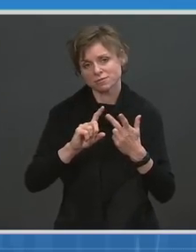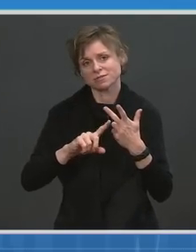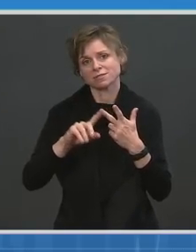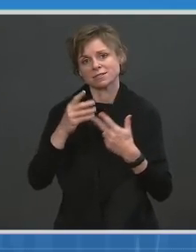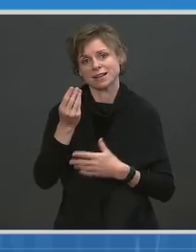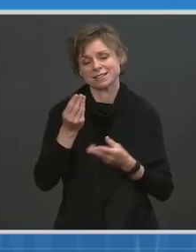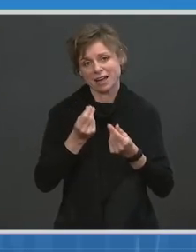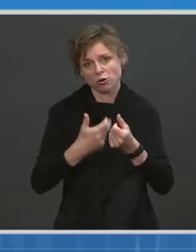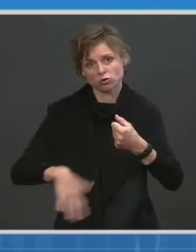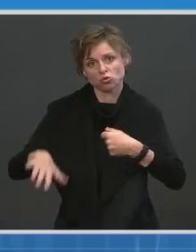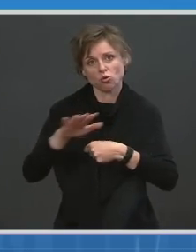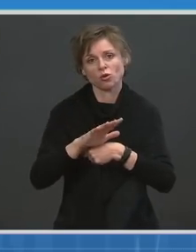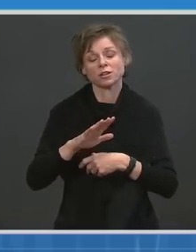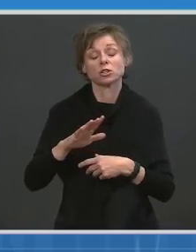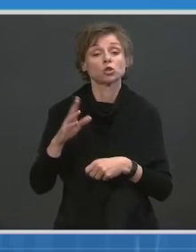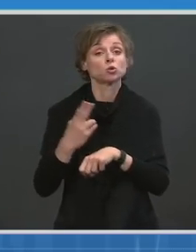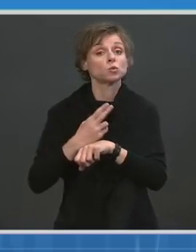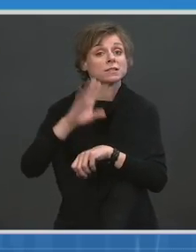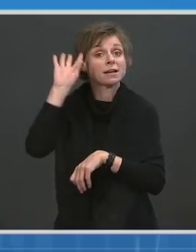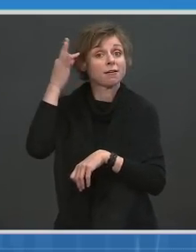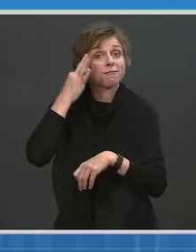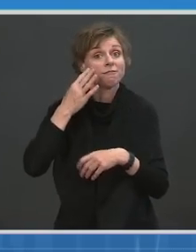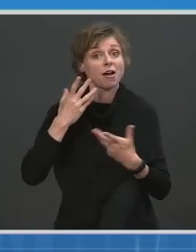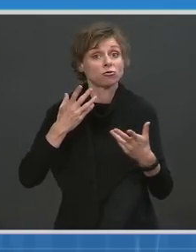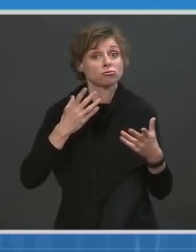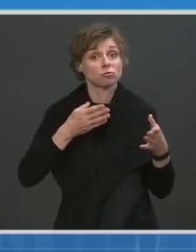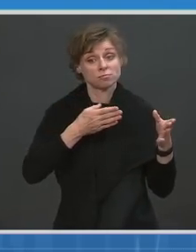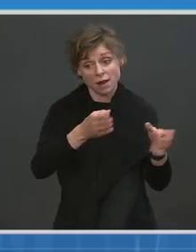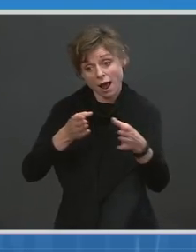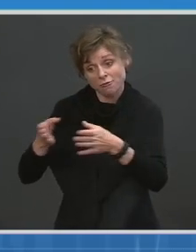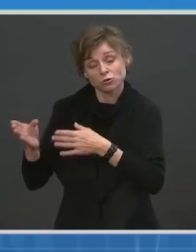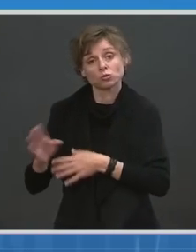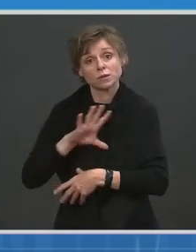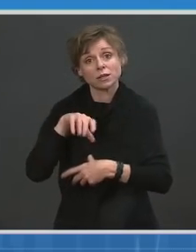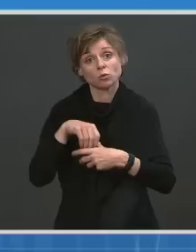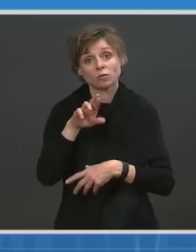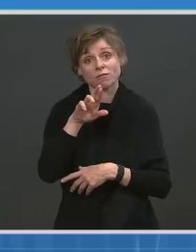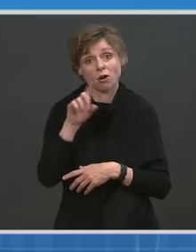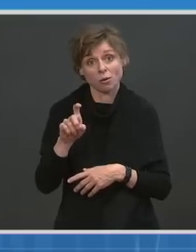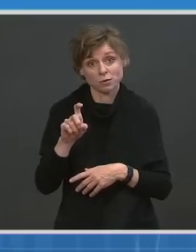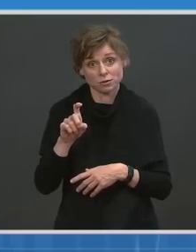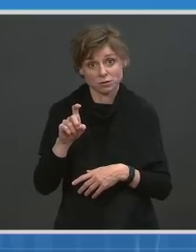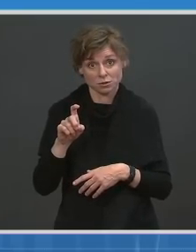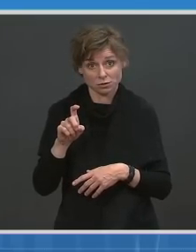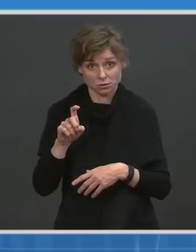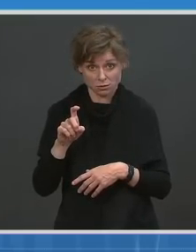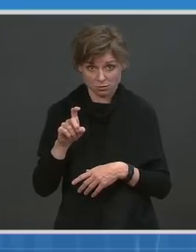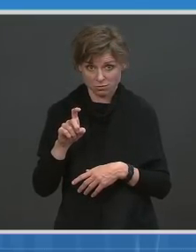including pharmacies and community health centers. That's more than two and a half times